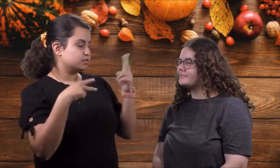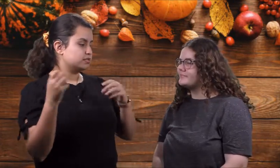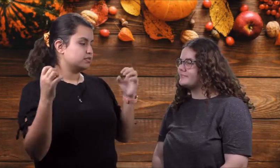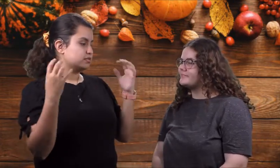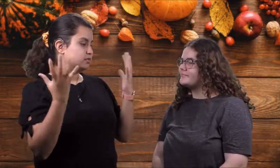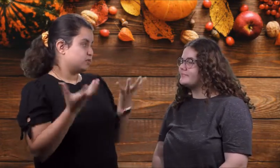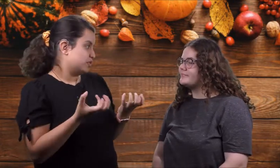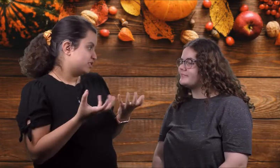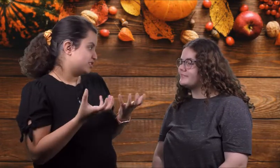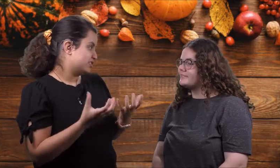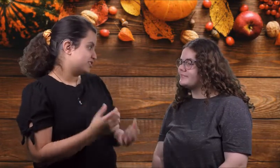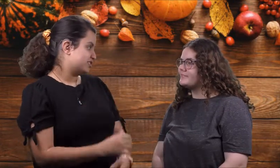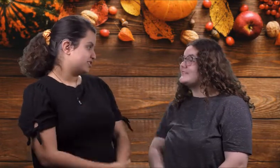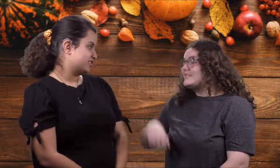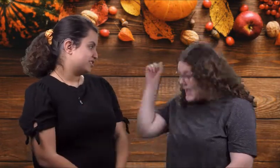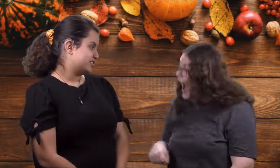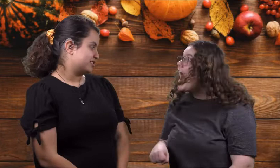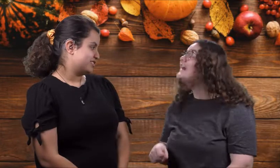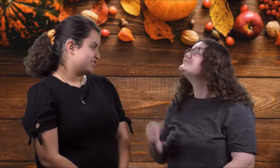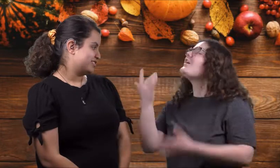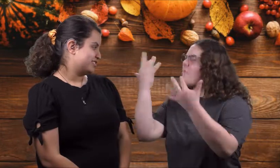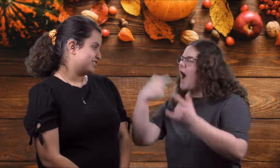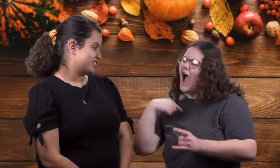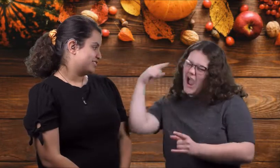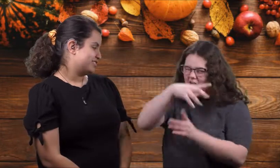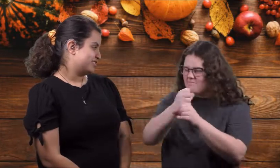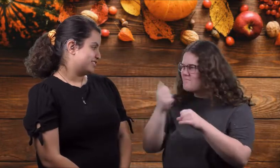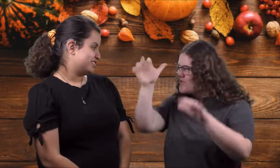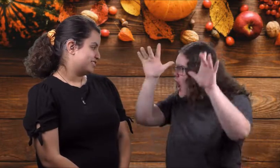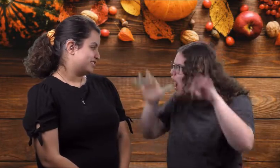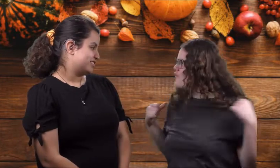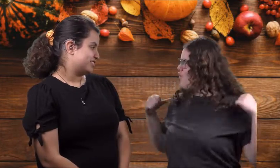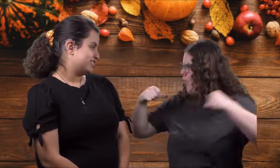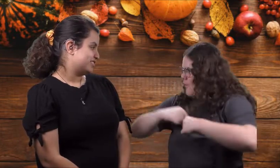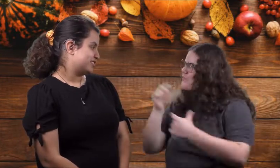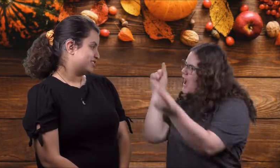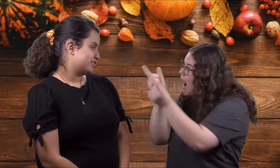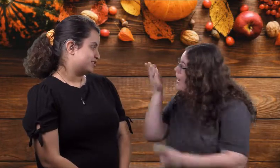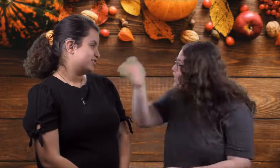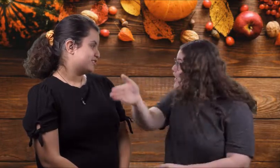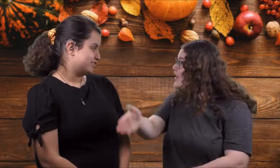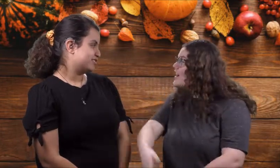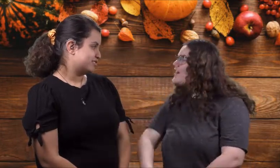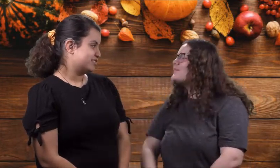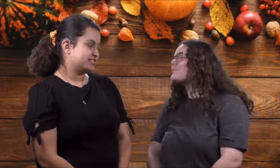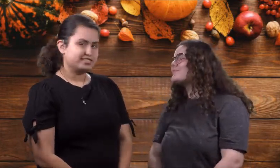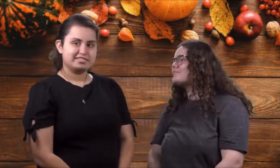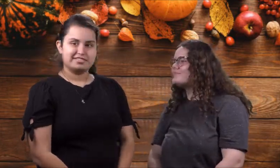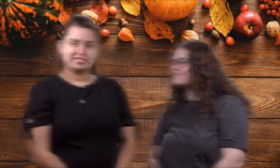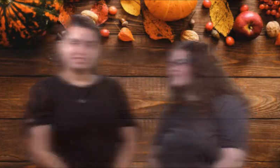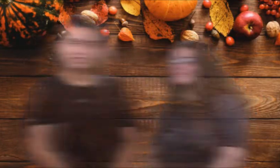Do you want to go have a snowball fight? [Interpreter Person 2] Yes! Let me go get my coat and then I'll meet you there.